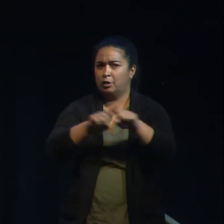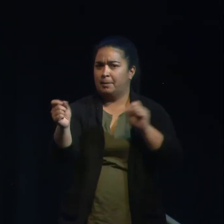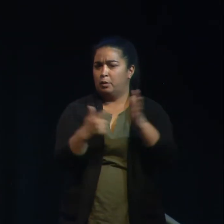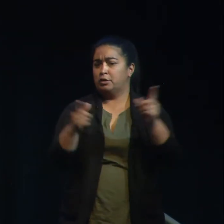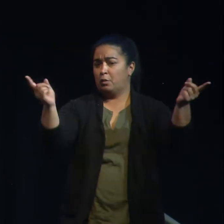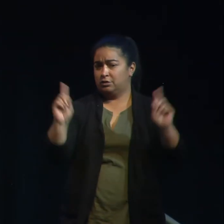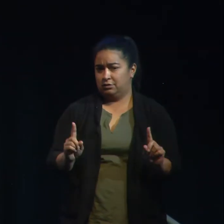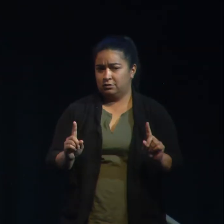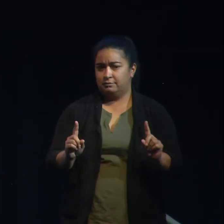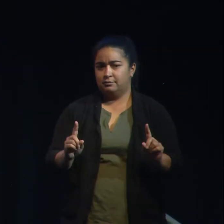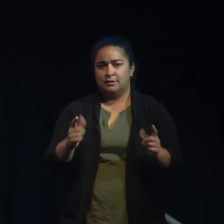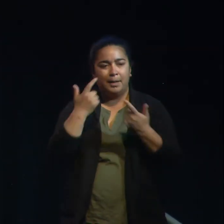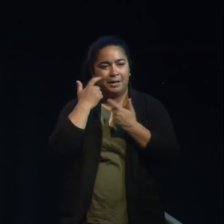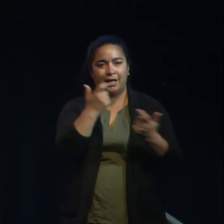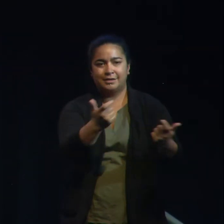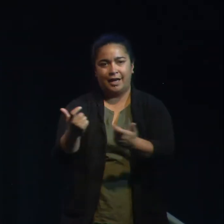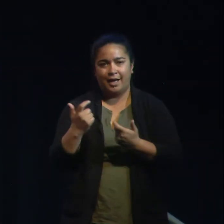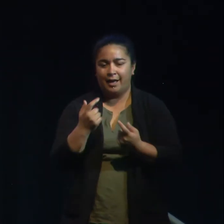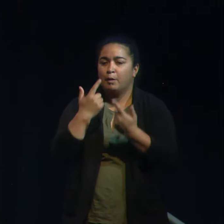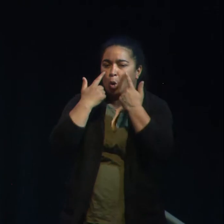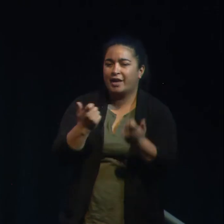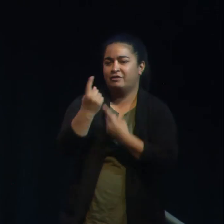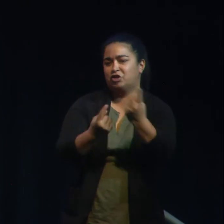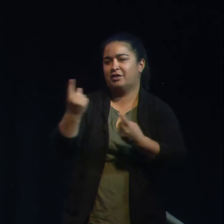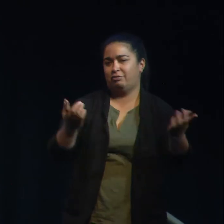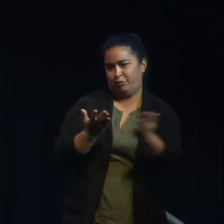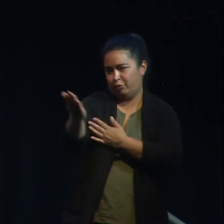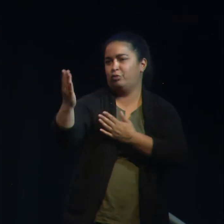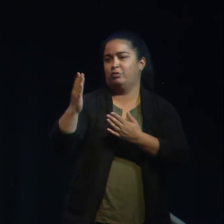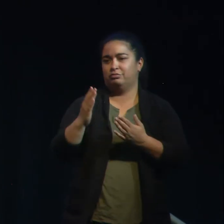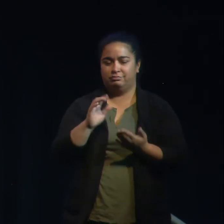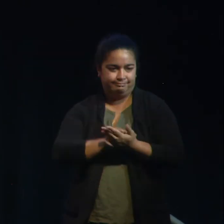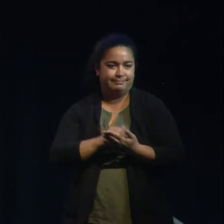was one of manaakitanga, and caring for each other through this process.